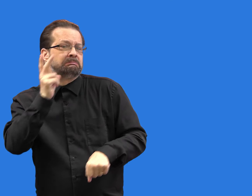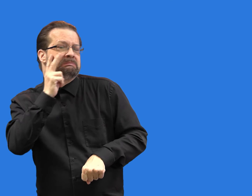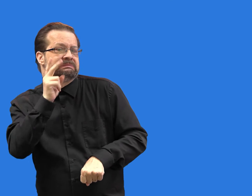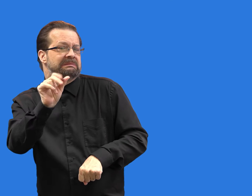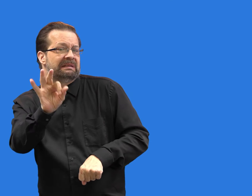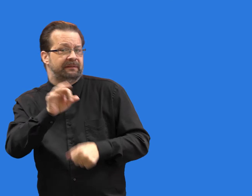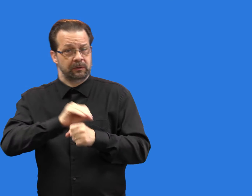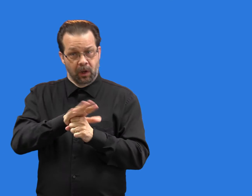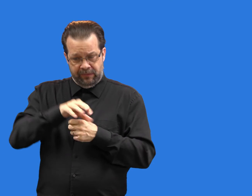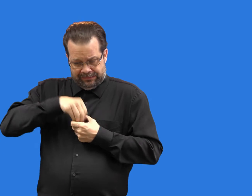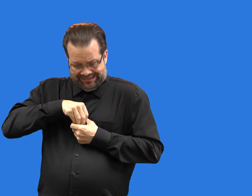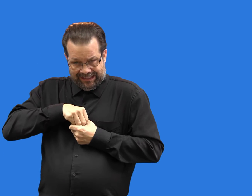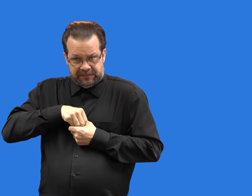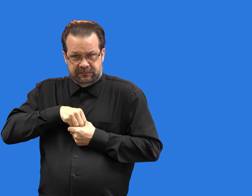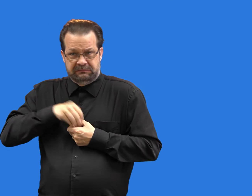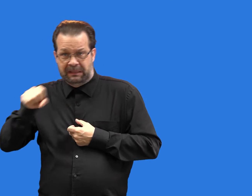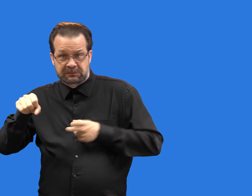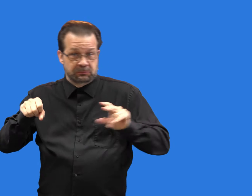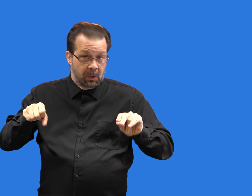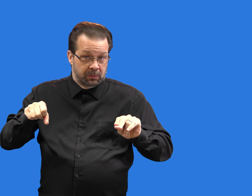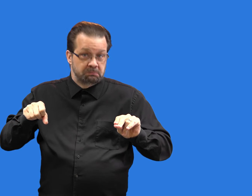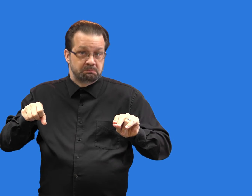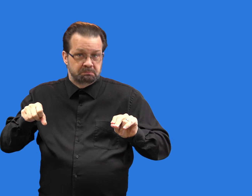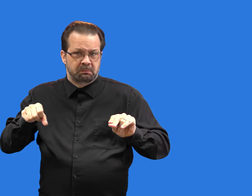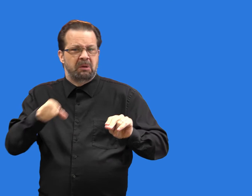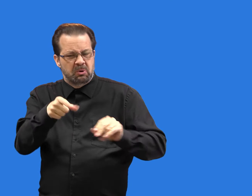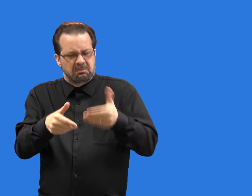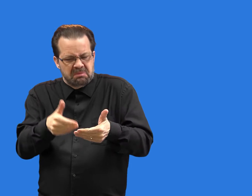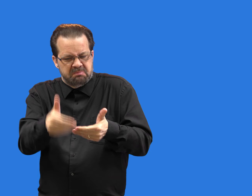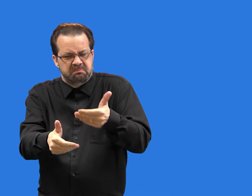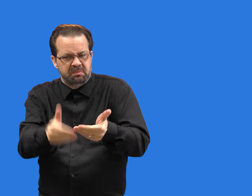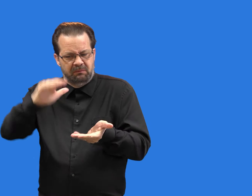Then you can take steps to avoid spreading the virus to others.